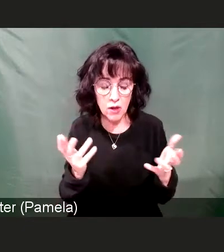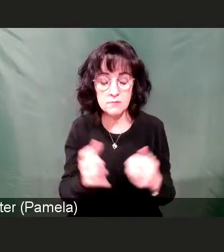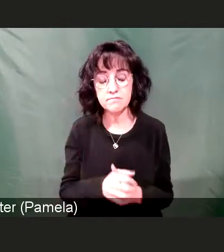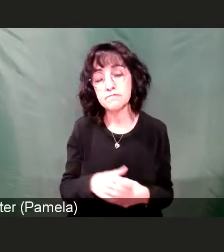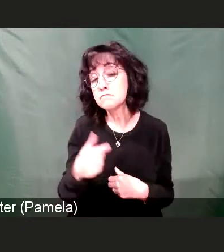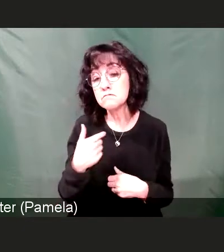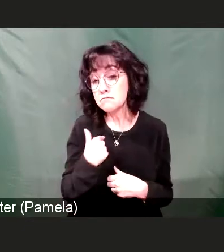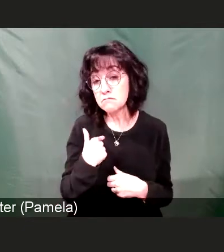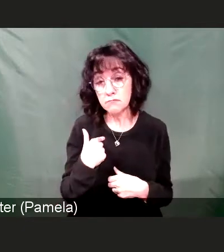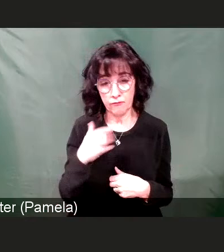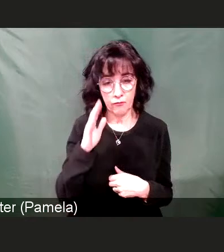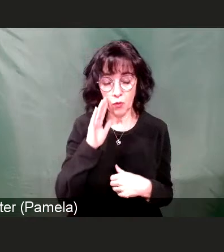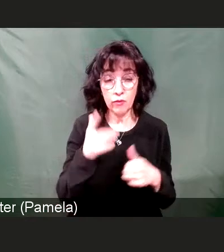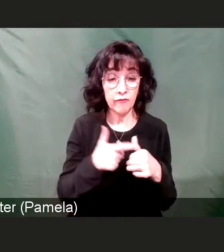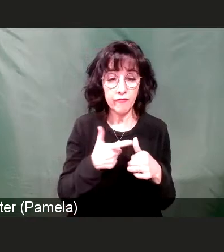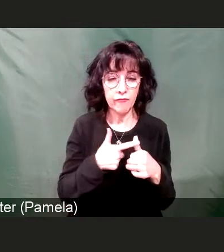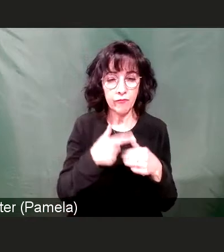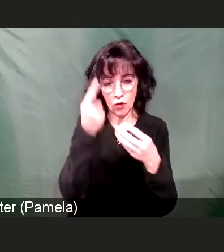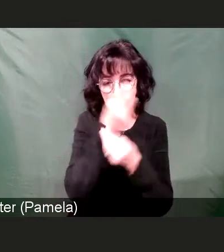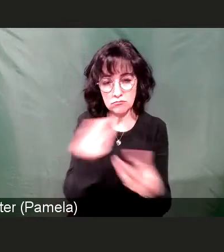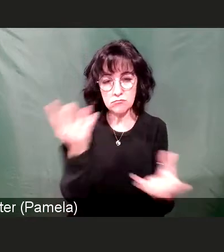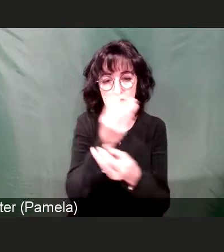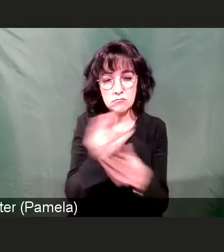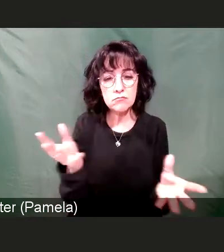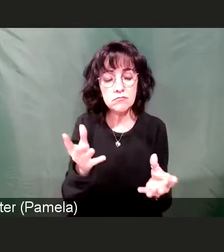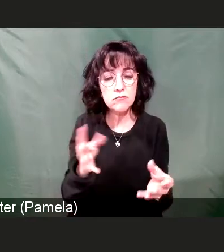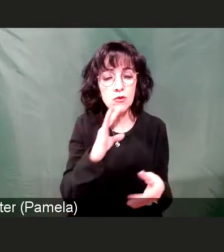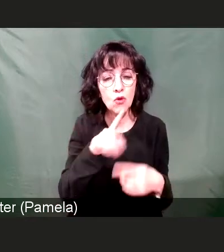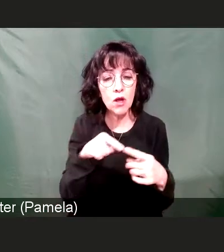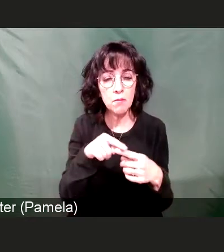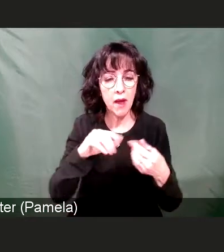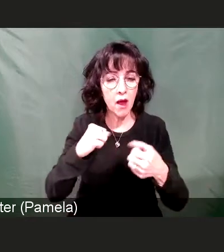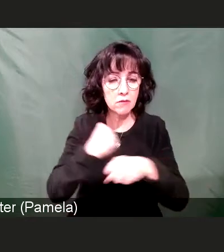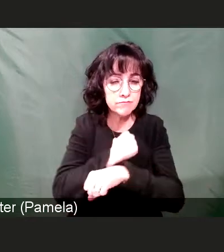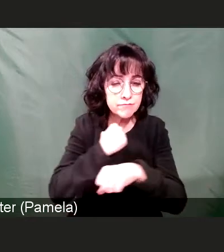These numbers are all available through the State of Delaware Coronavirus Website